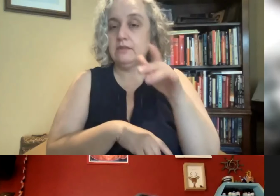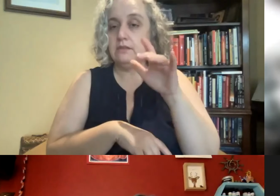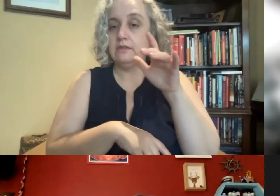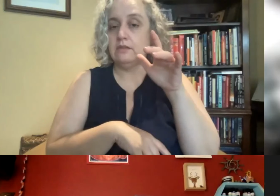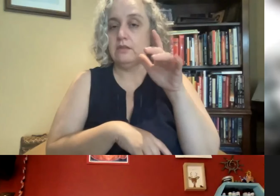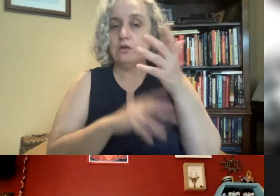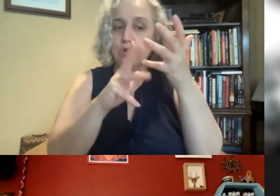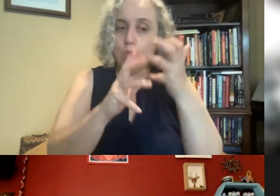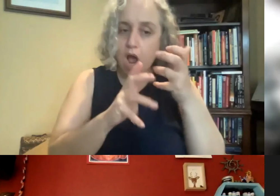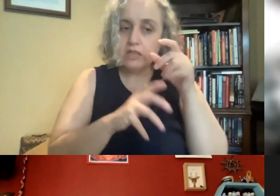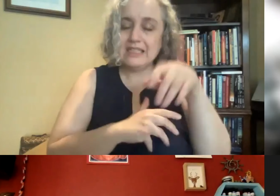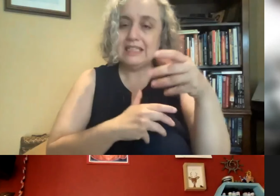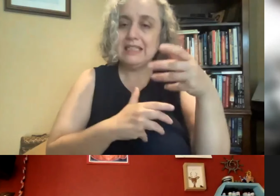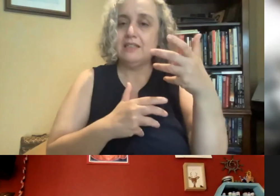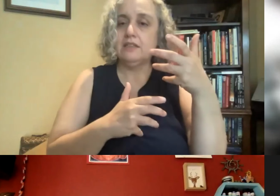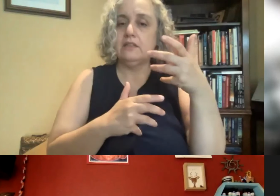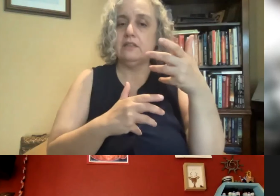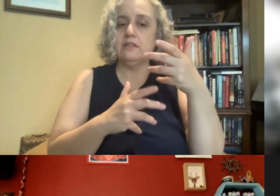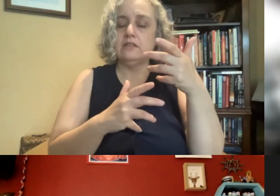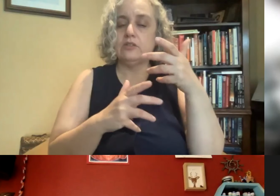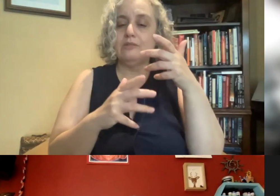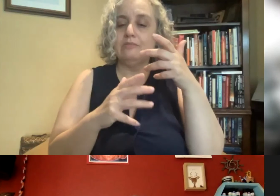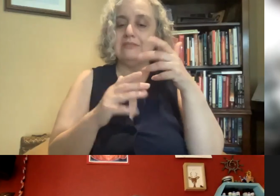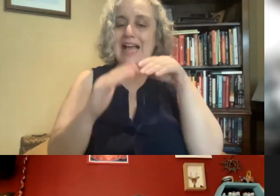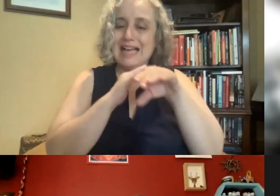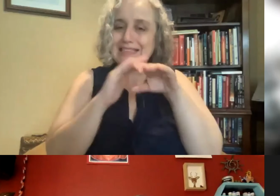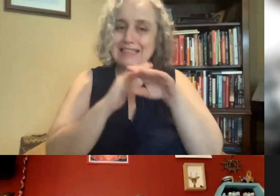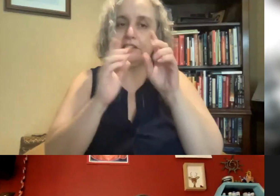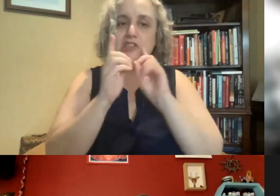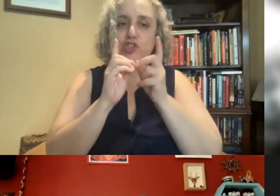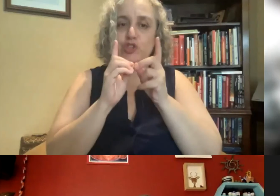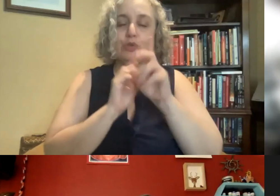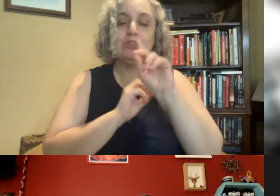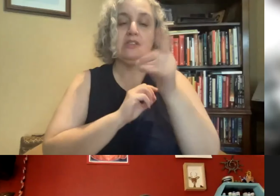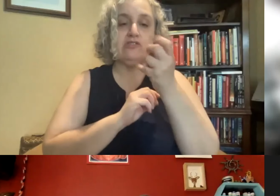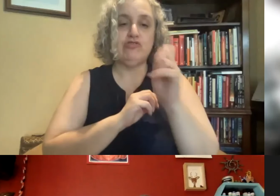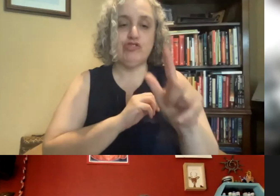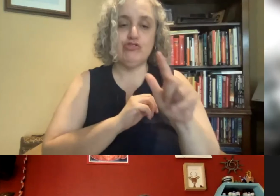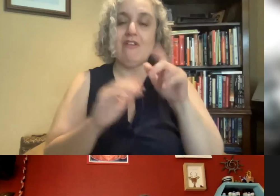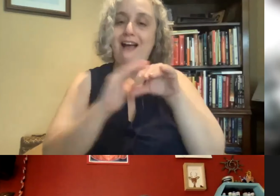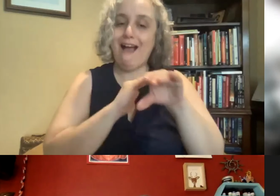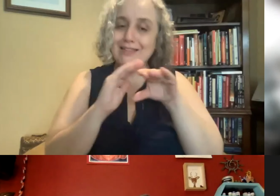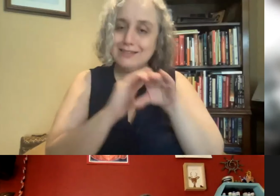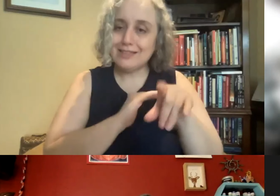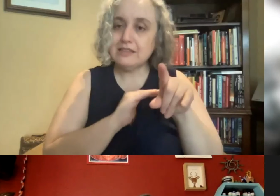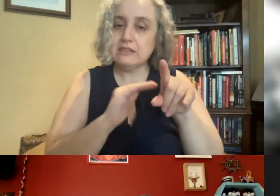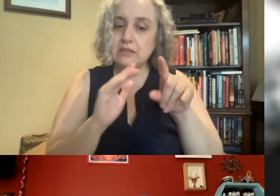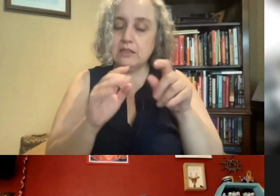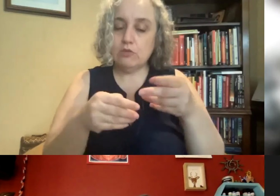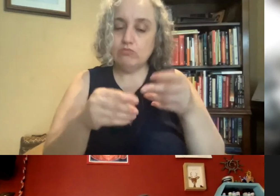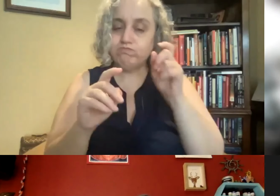within getting digital access in one place and then that you